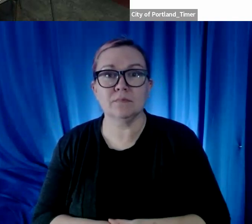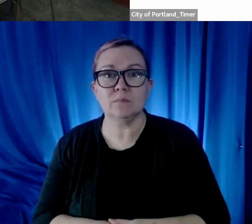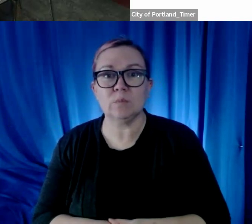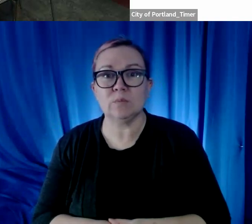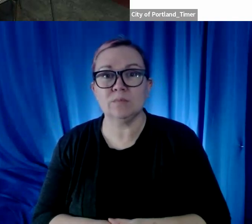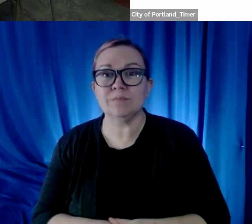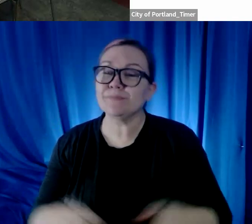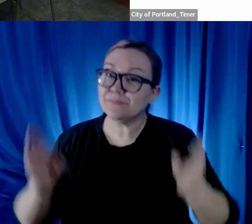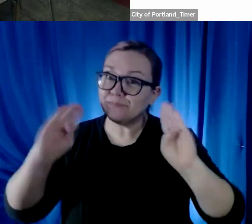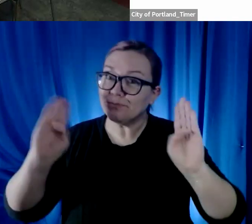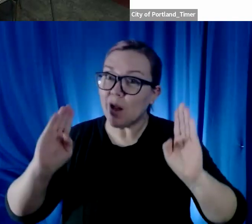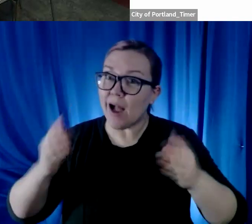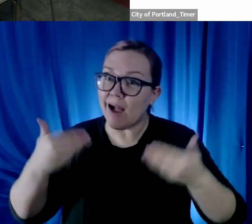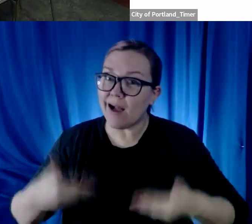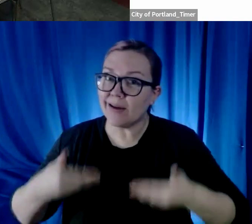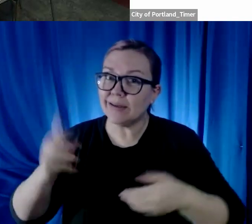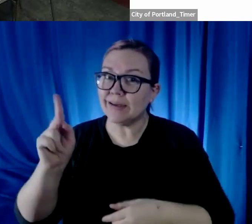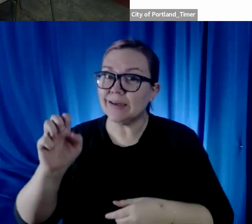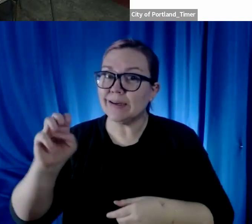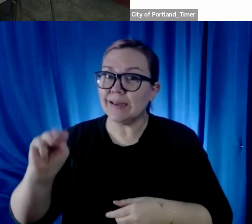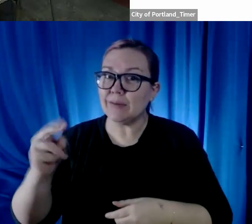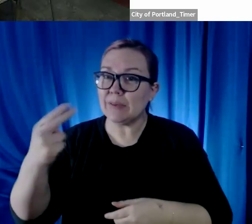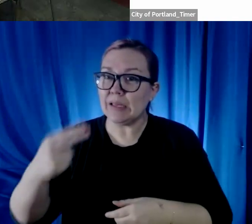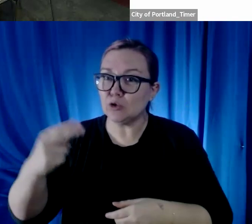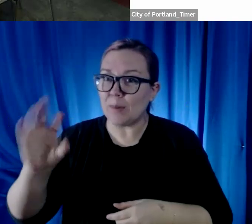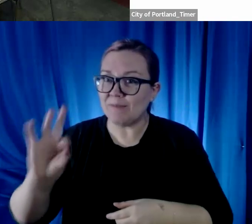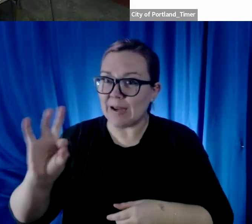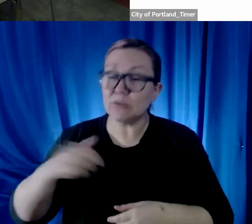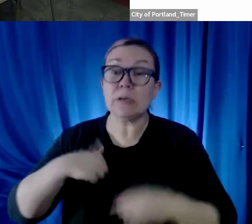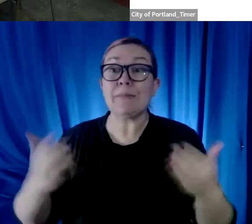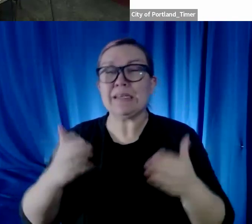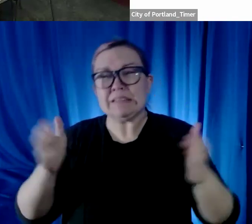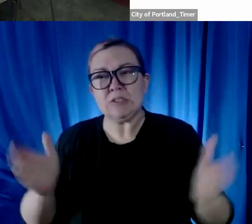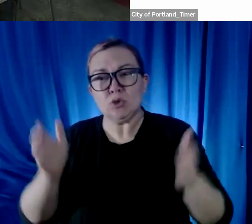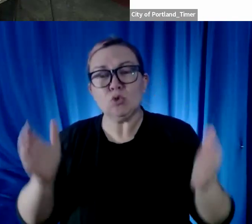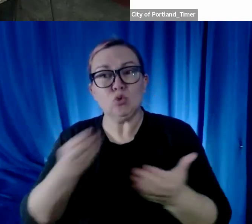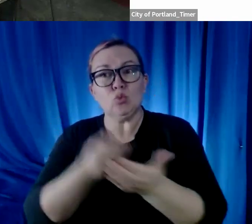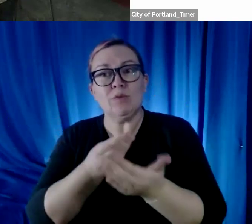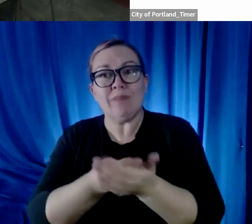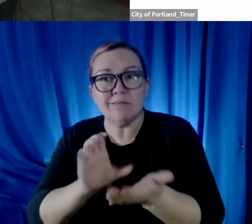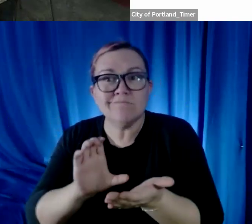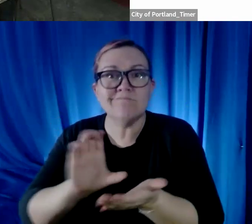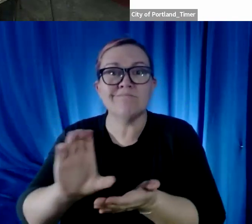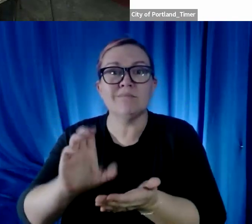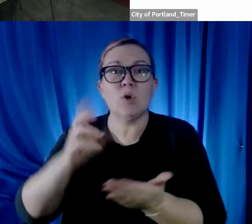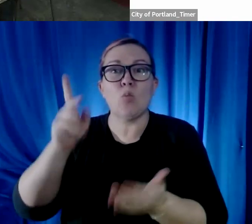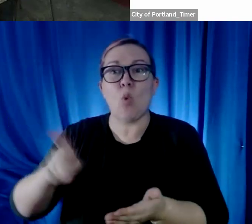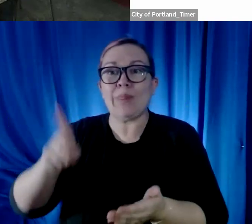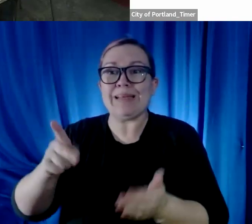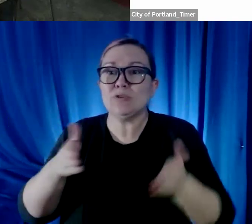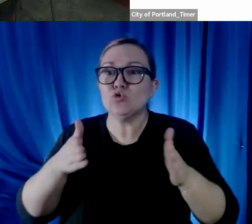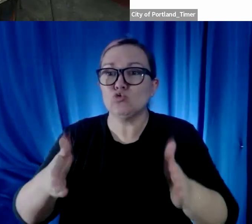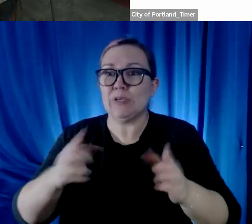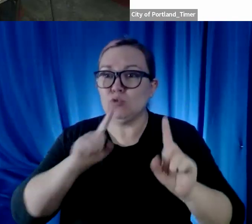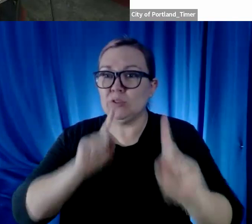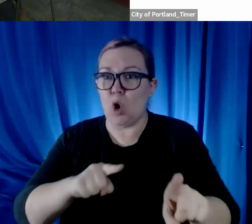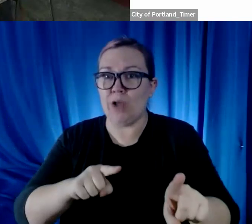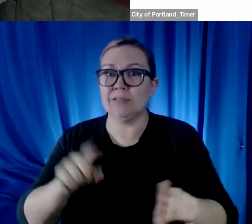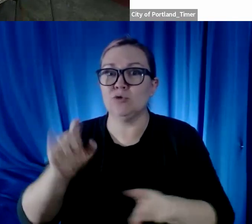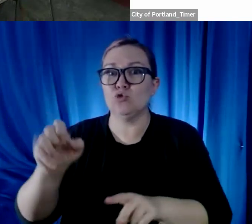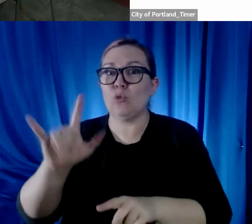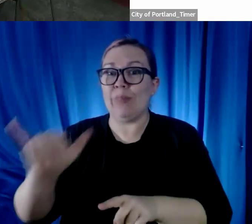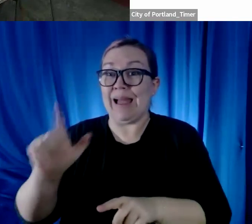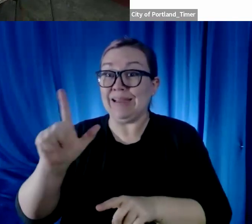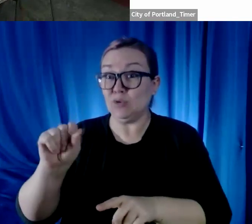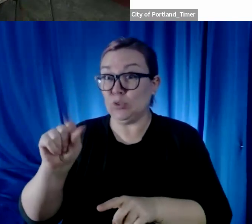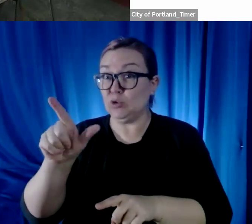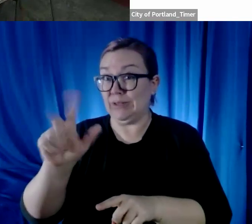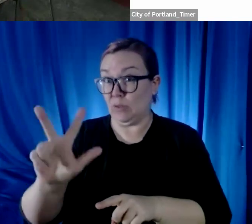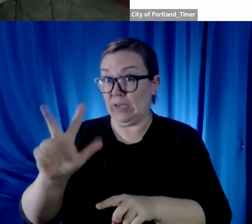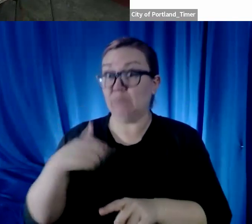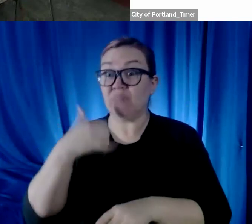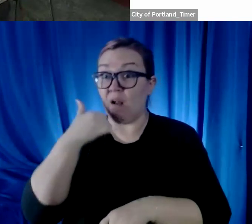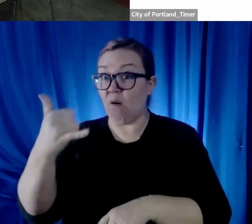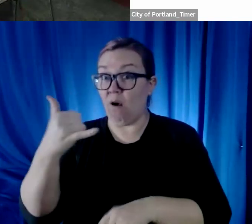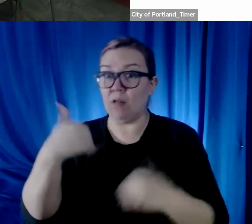Hi, my name is Kim Hildebrand Faust, and I'm here to urge you to fund Portland Street Response. In July of 2023, I called them and we had a great experience.